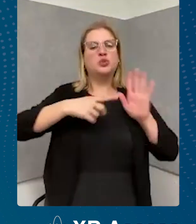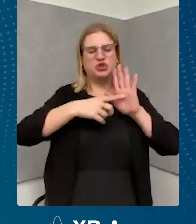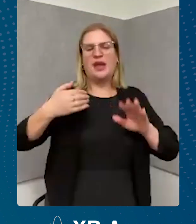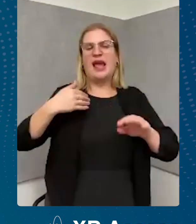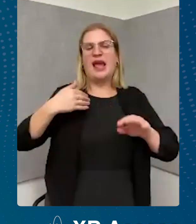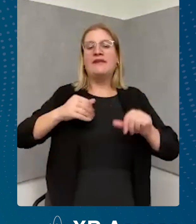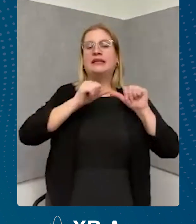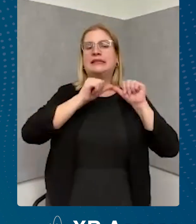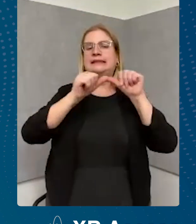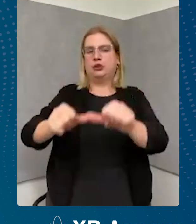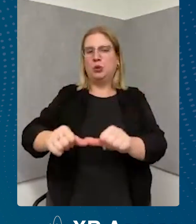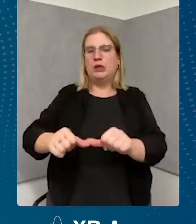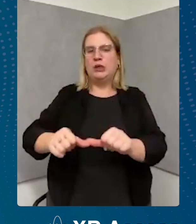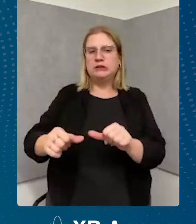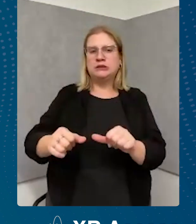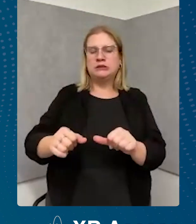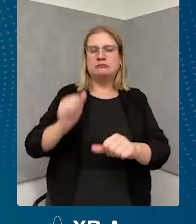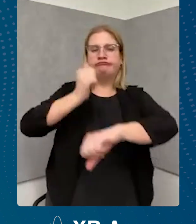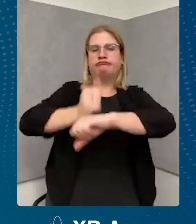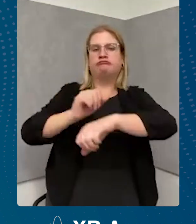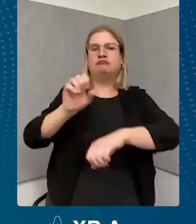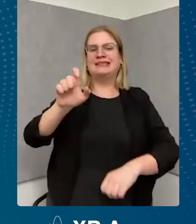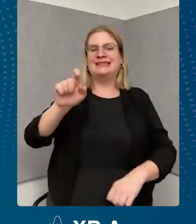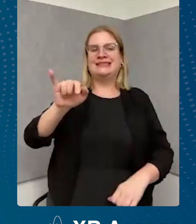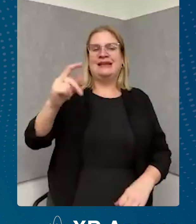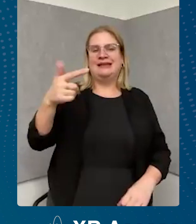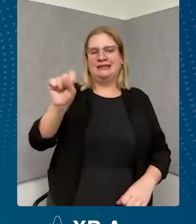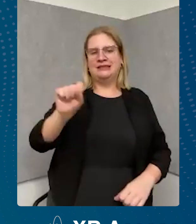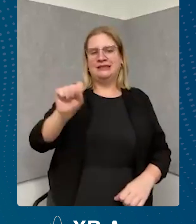in the settings after this feature.